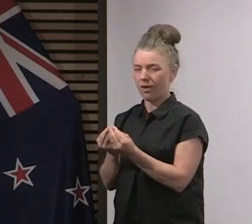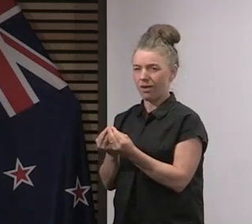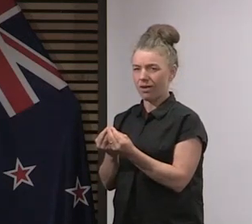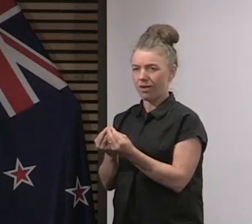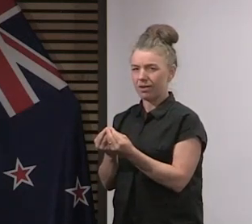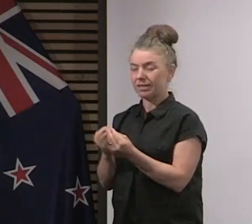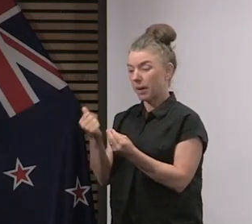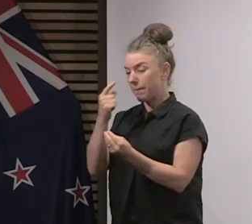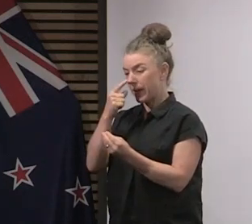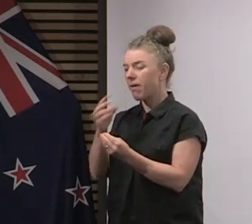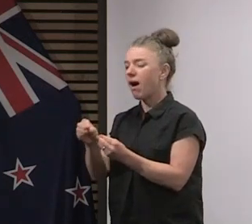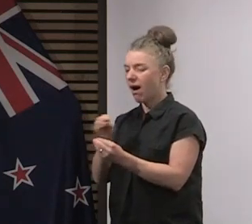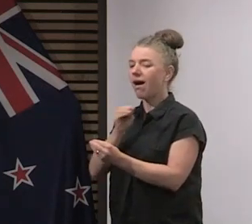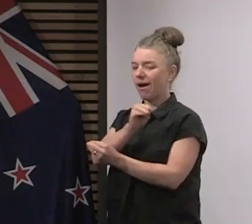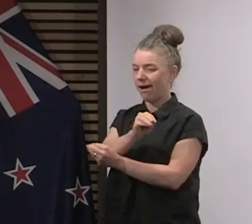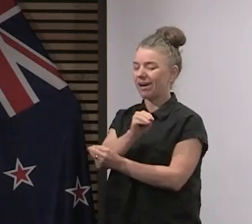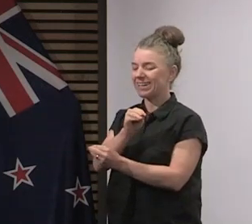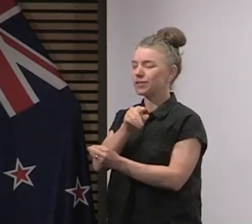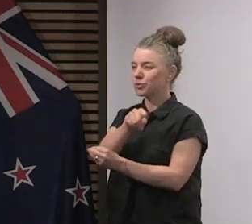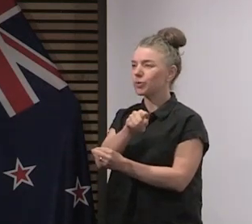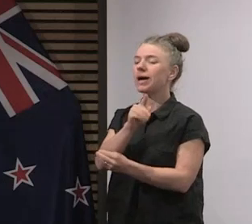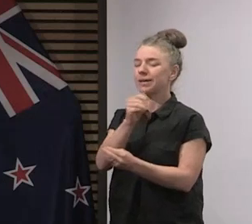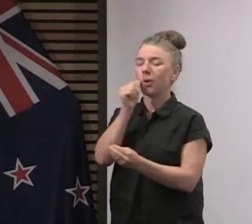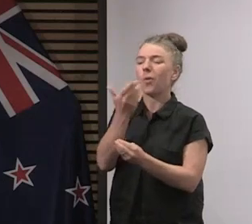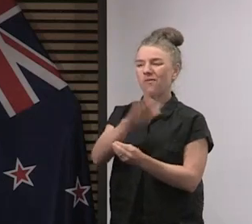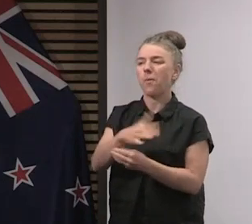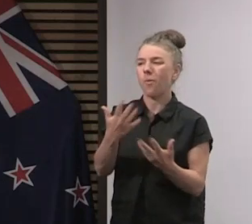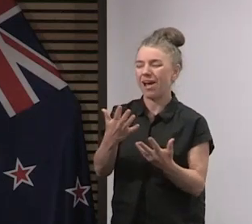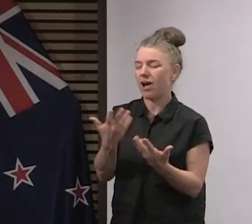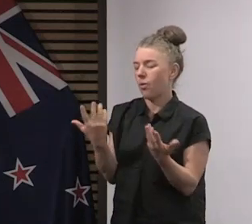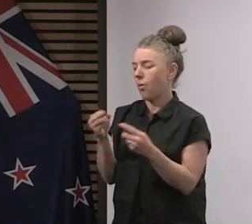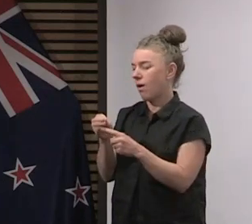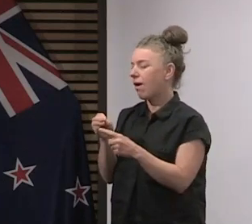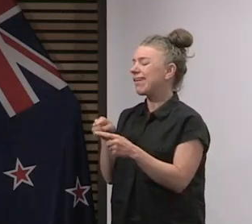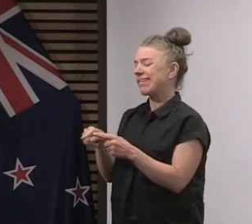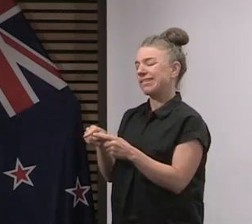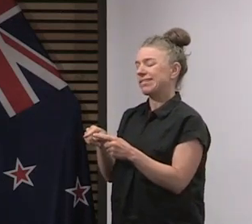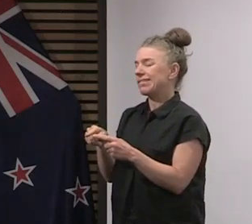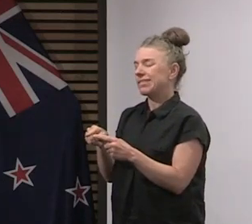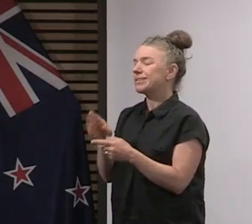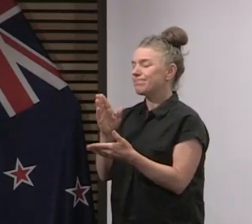will be people being moved out of that proportion, so that